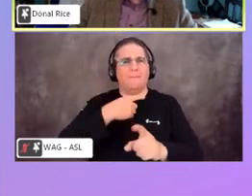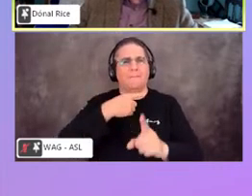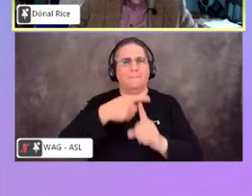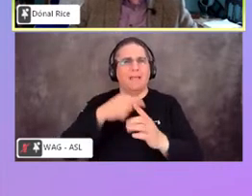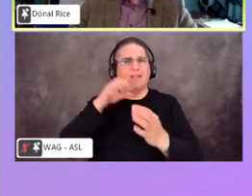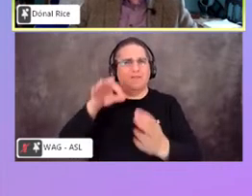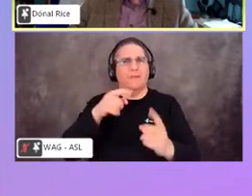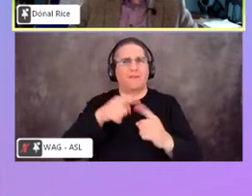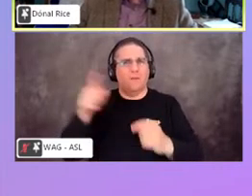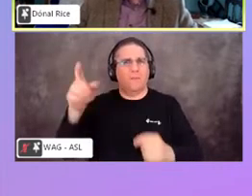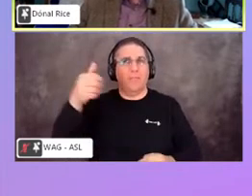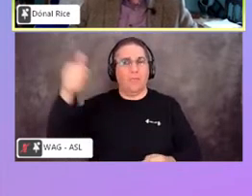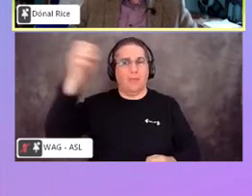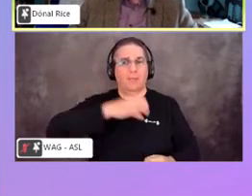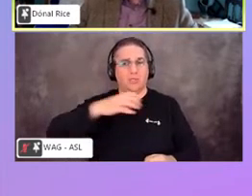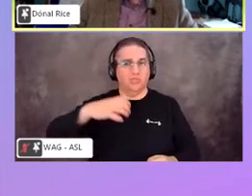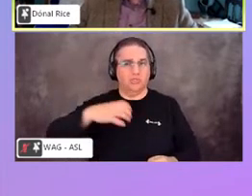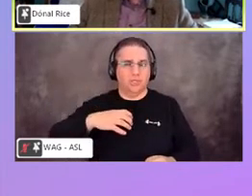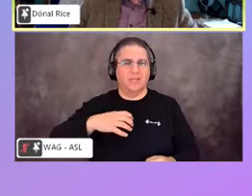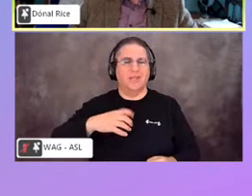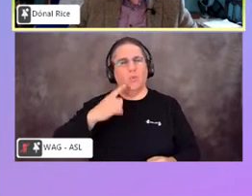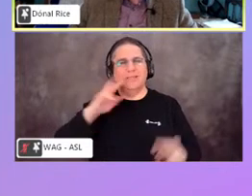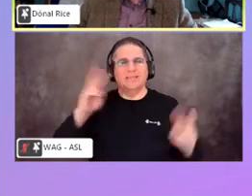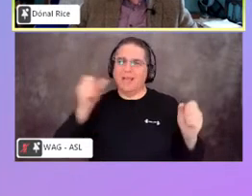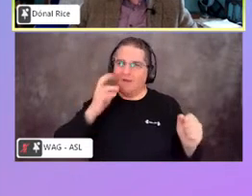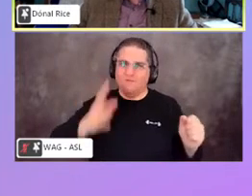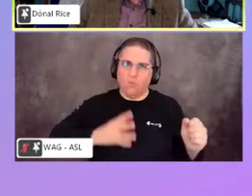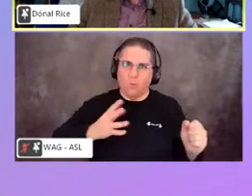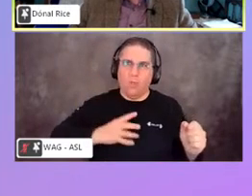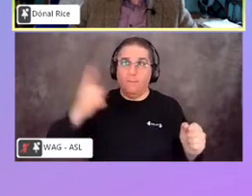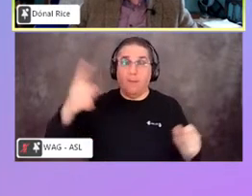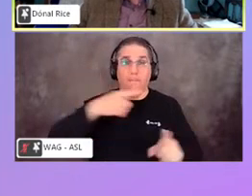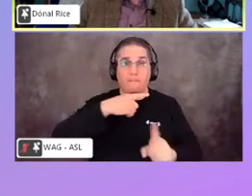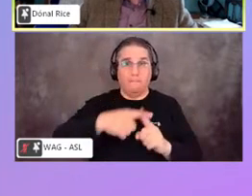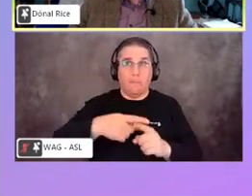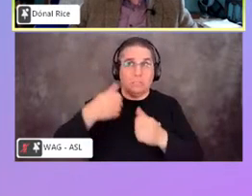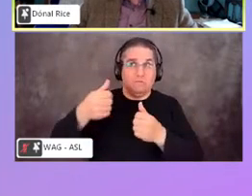I don't think we are out of the woods there yet. We were